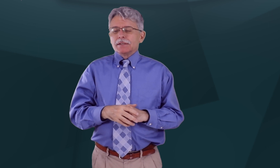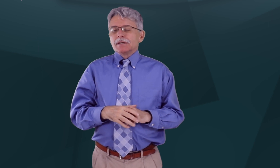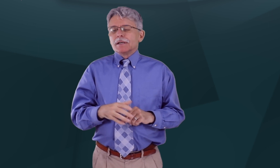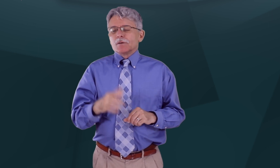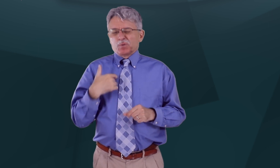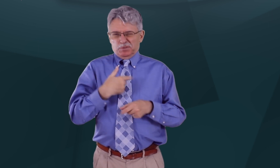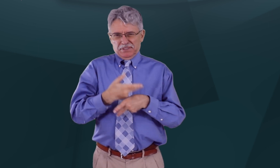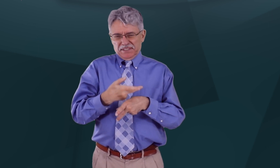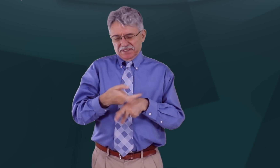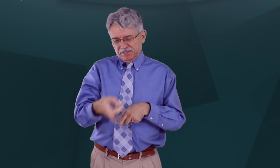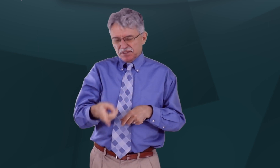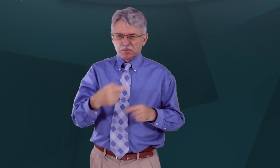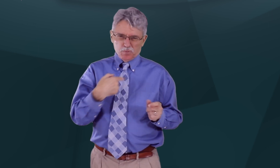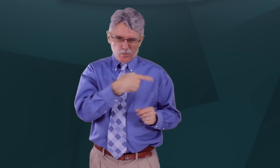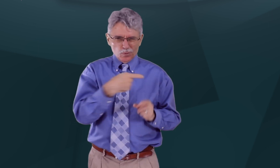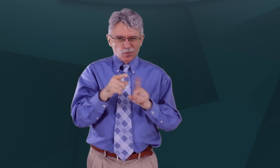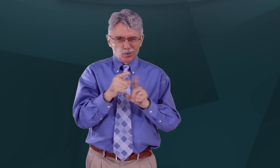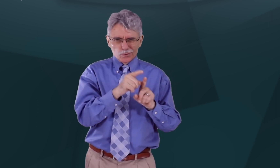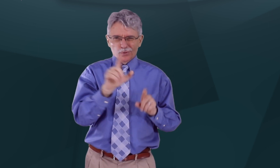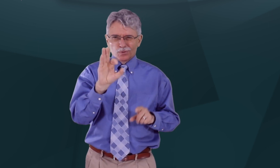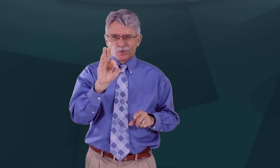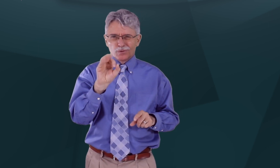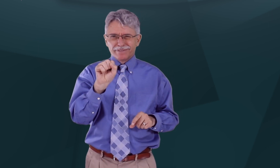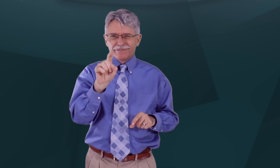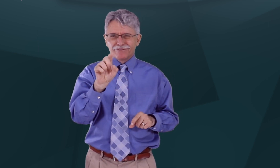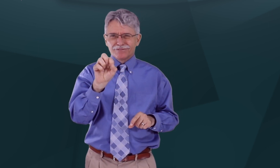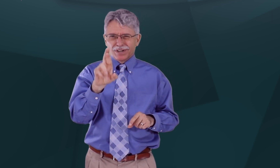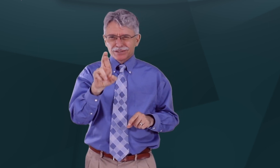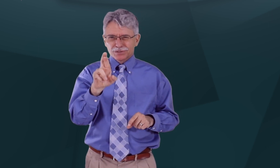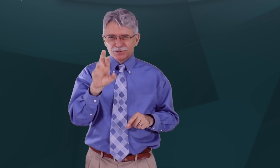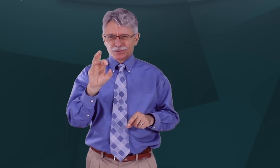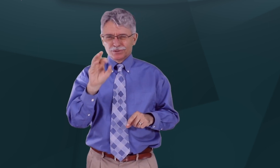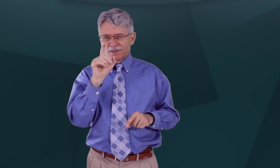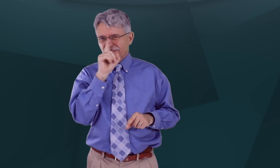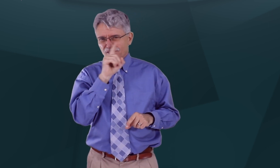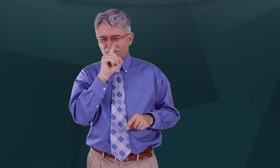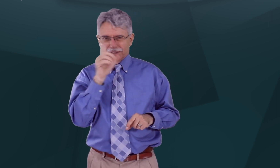But we were taking care of that family and we were -- also serve as foster parents.